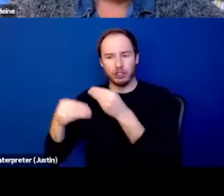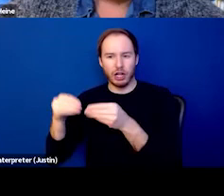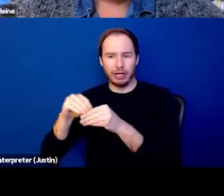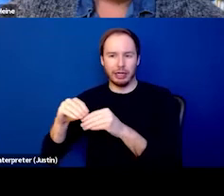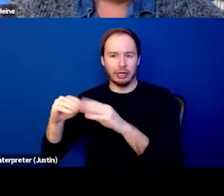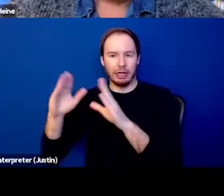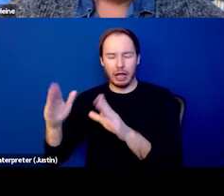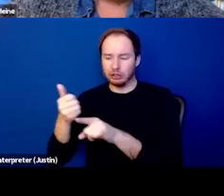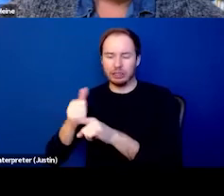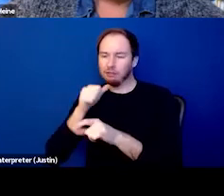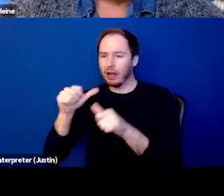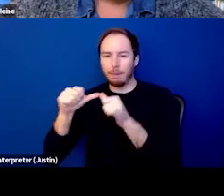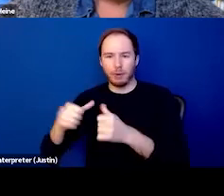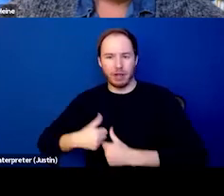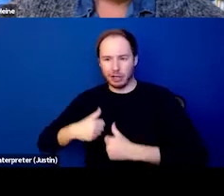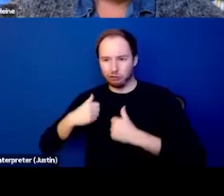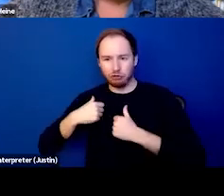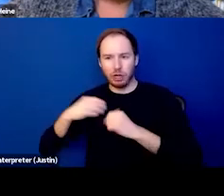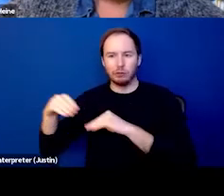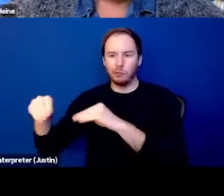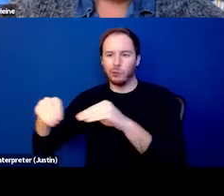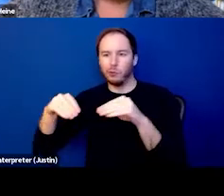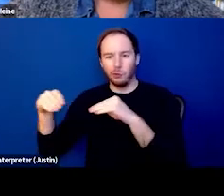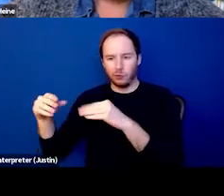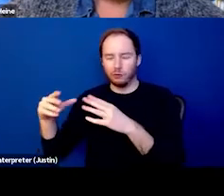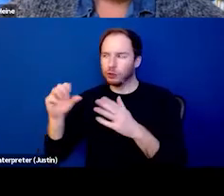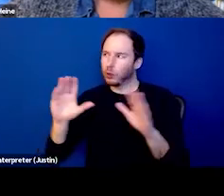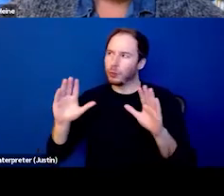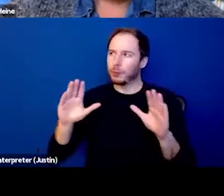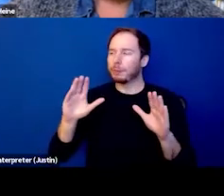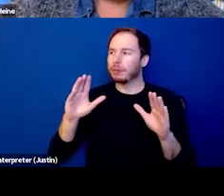And so thinking about it as a lack of secure space